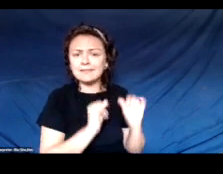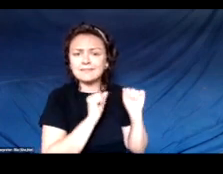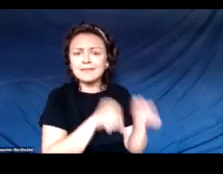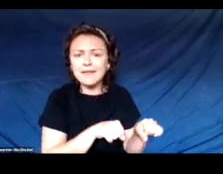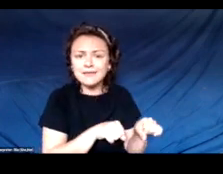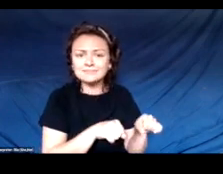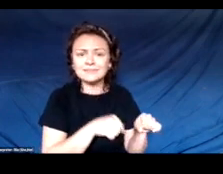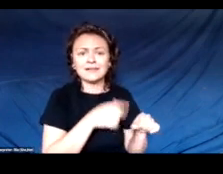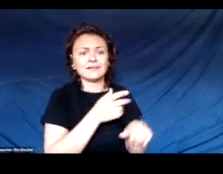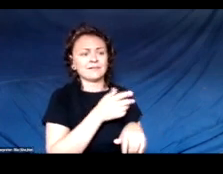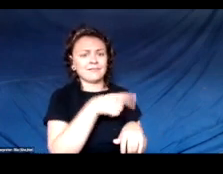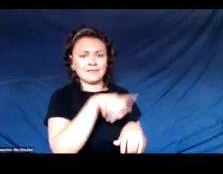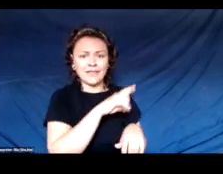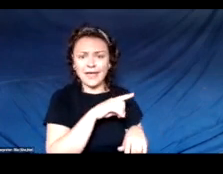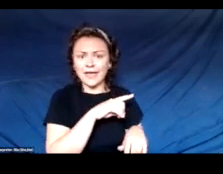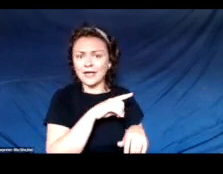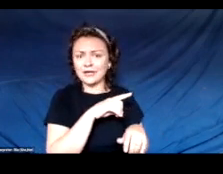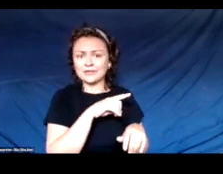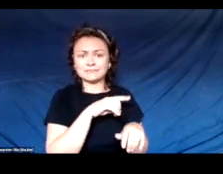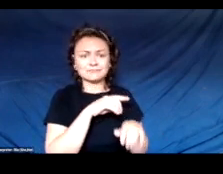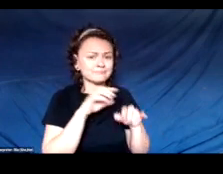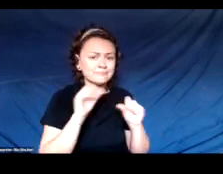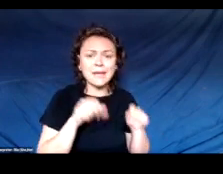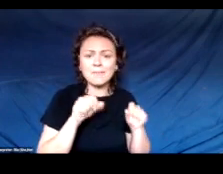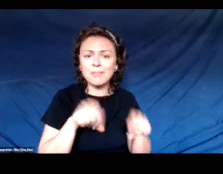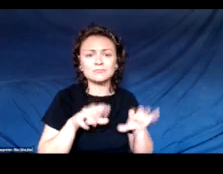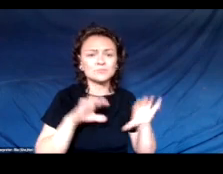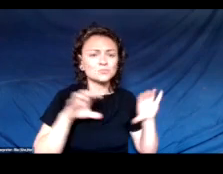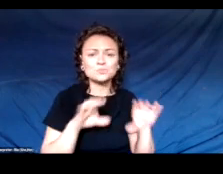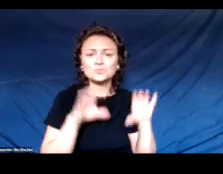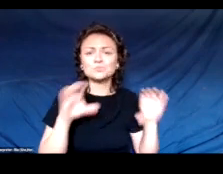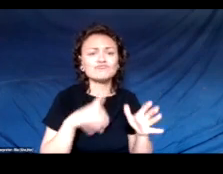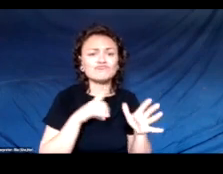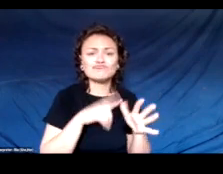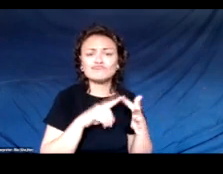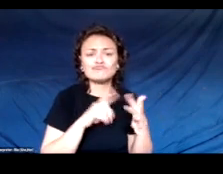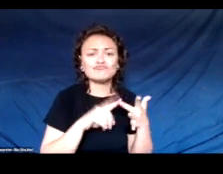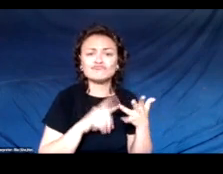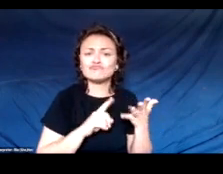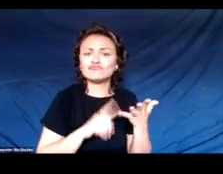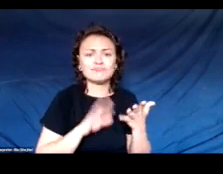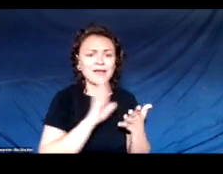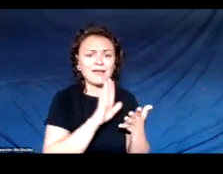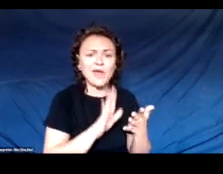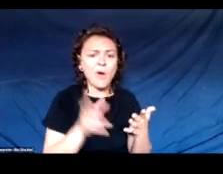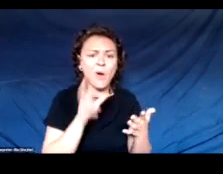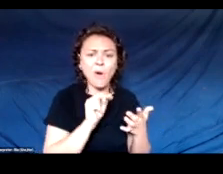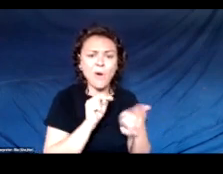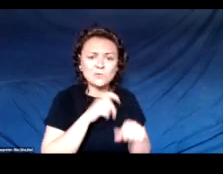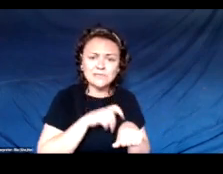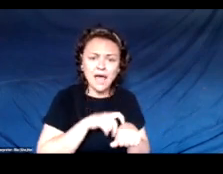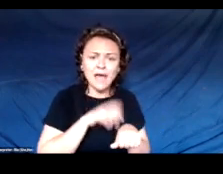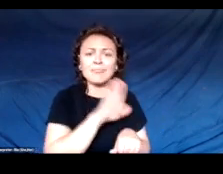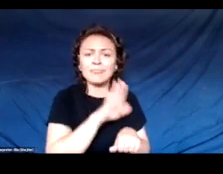Like they can do stuff like in their own time, in their own way, but they could still do it.